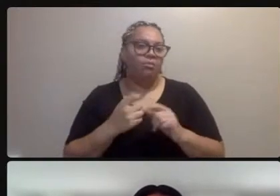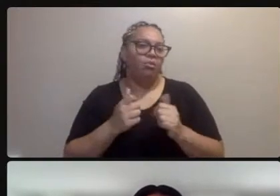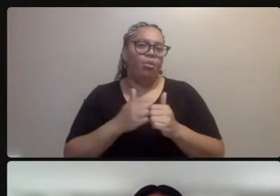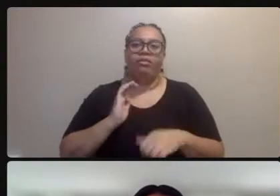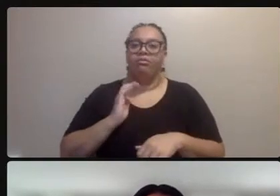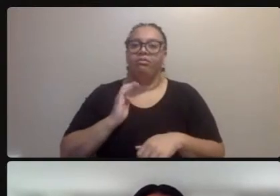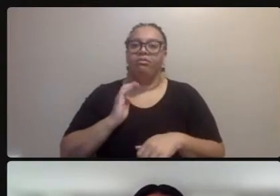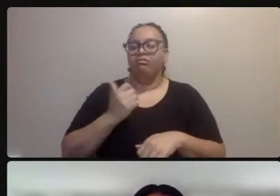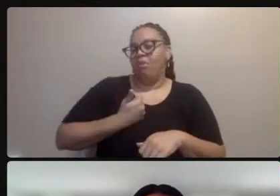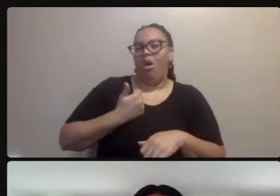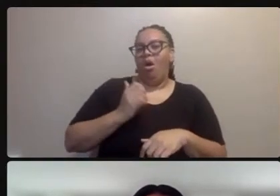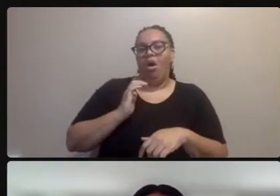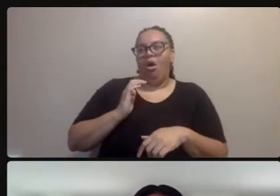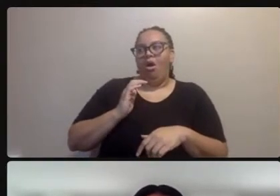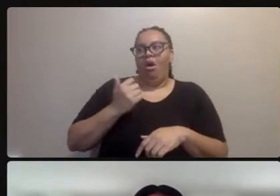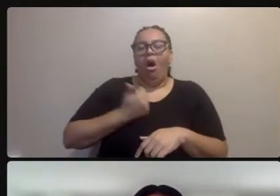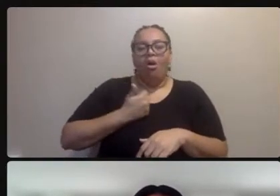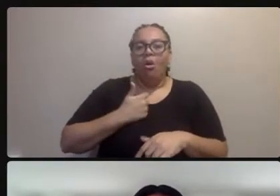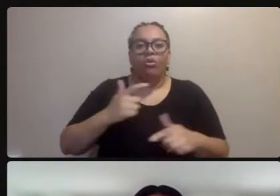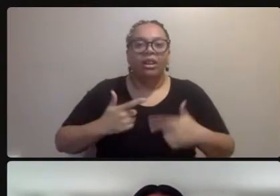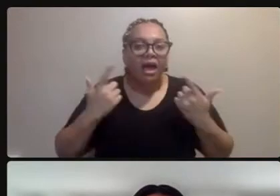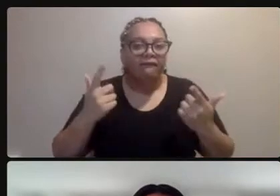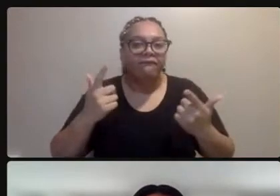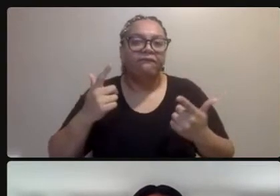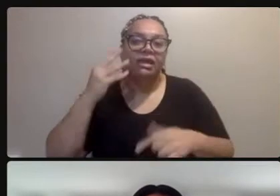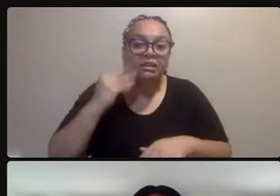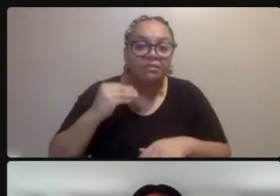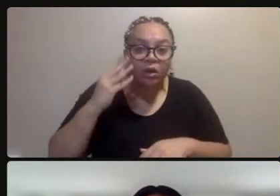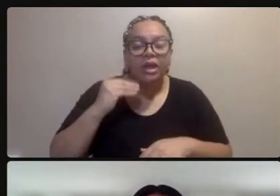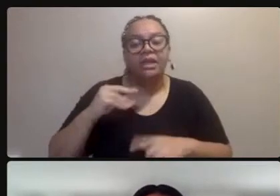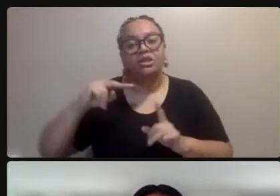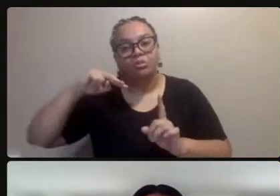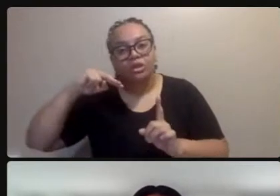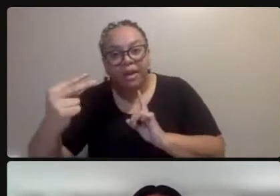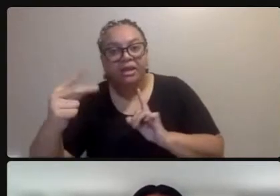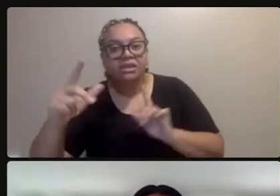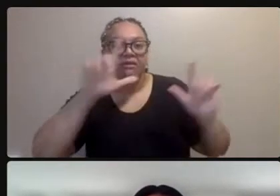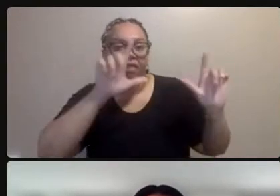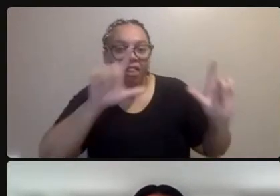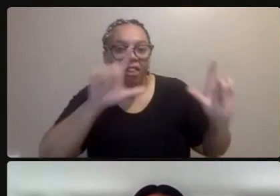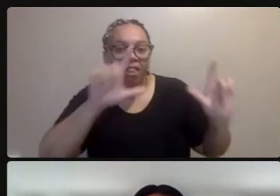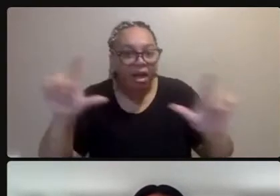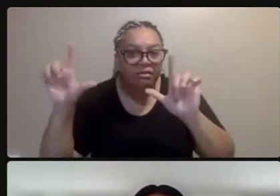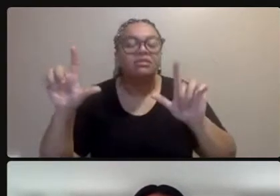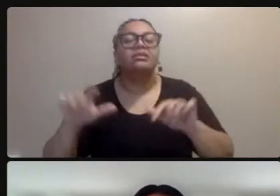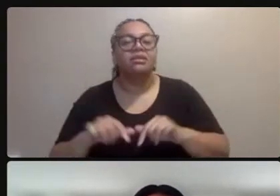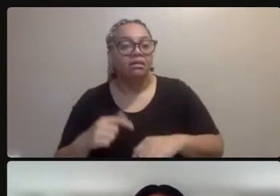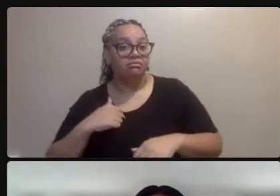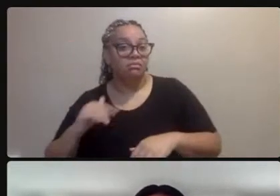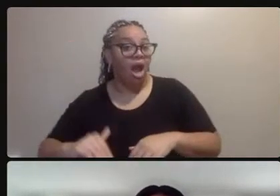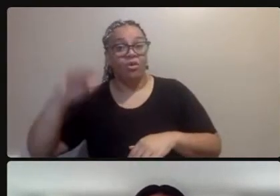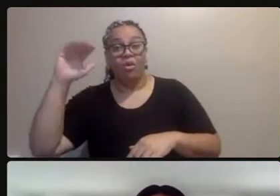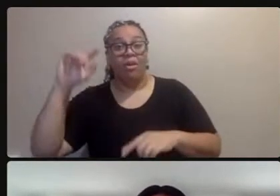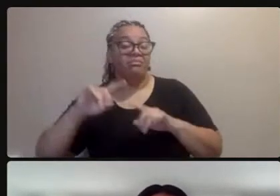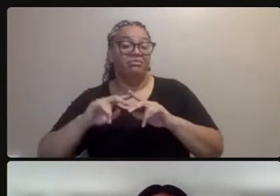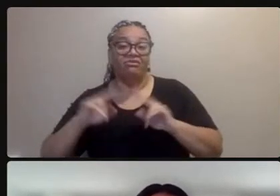RESPONSES.